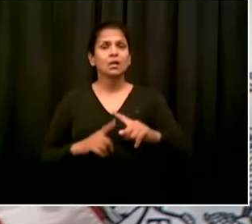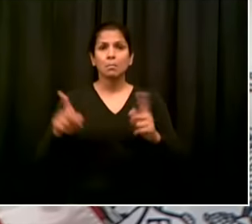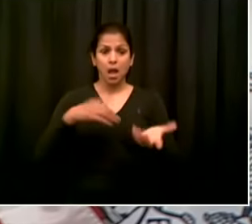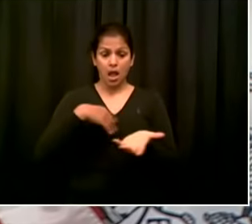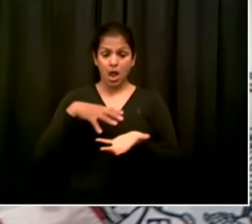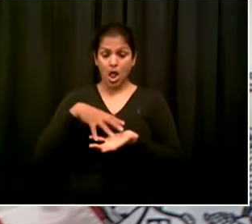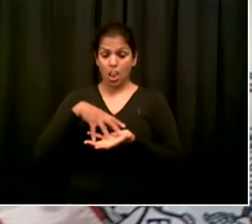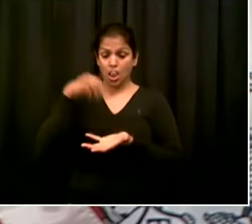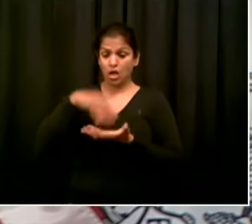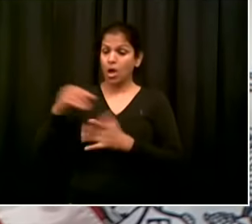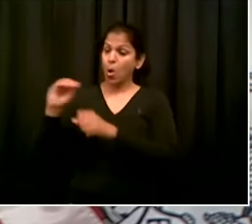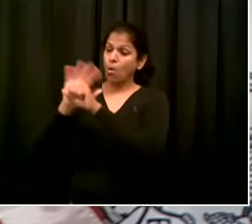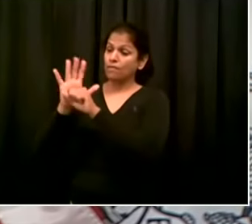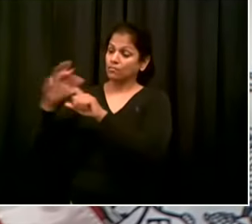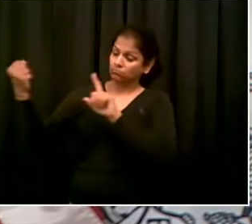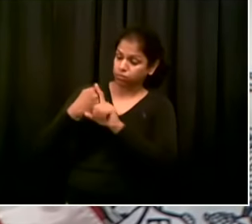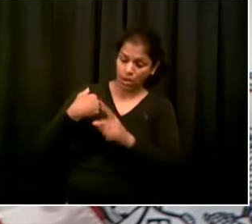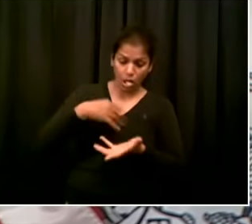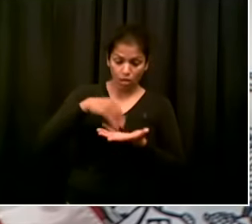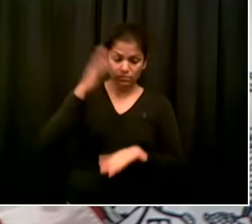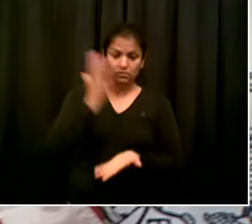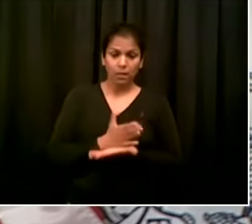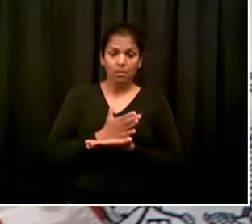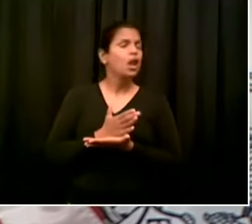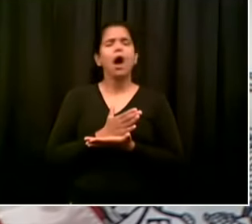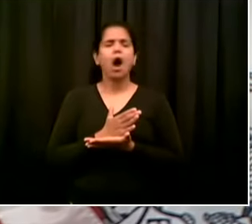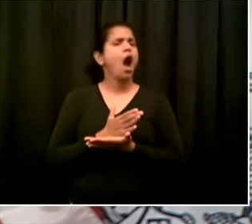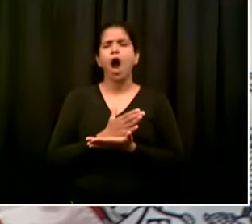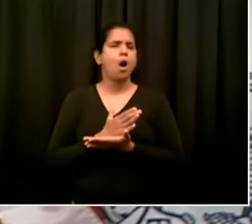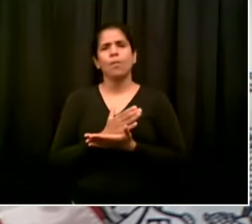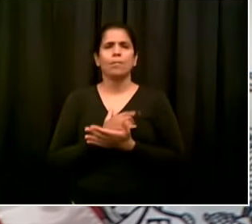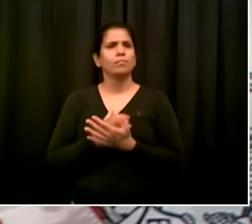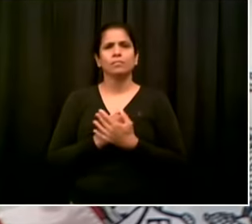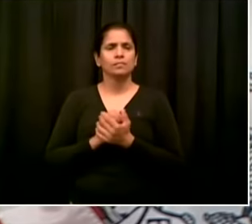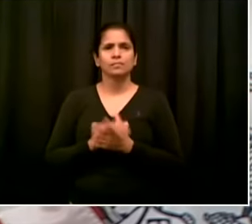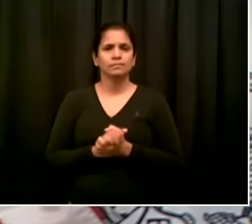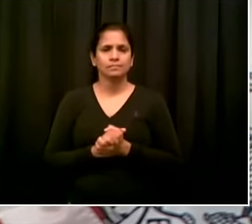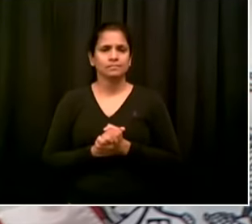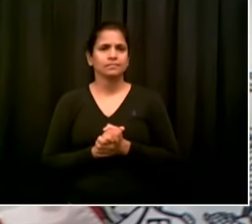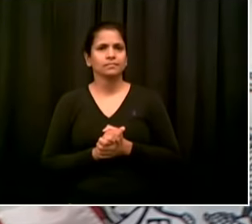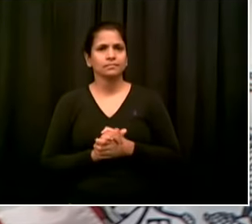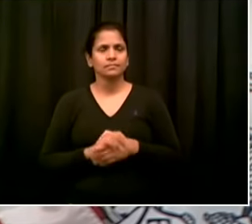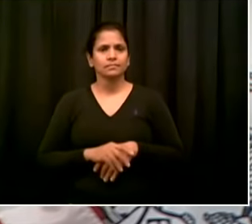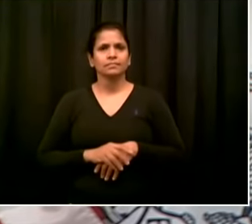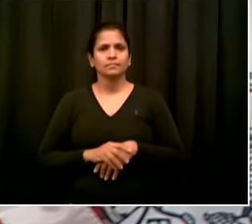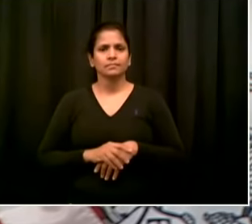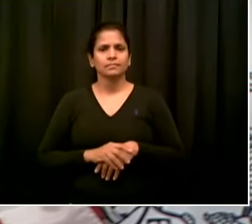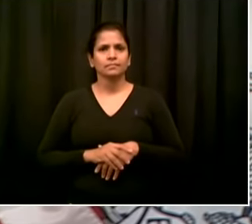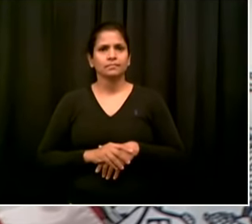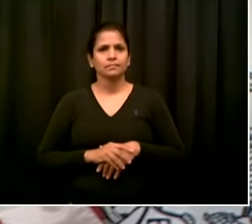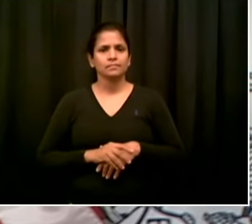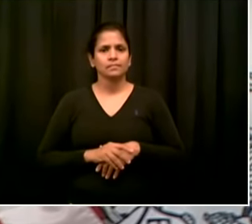THAT IS THE STANDARD WE HAVE HELD FROM THE BEGINNING AND WE CONTINUE WITH THA.T THE QUESTION OF